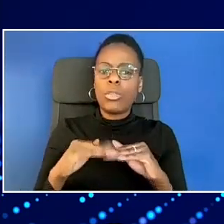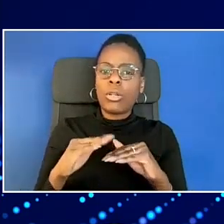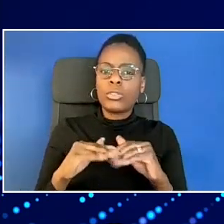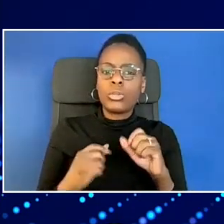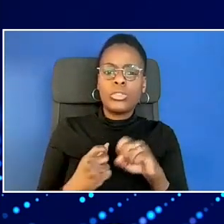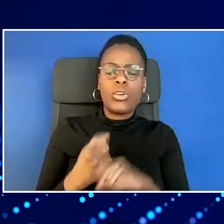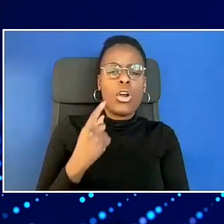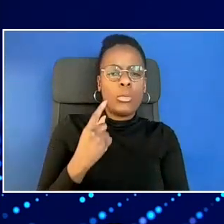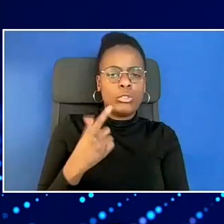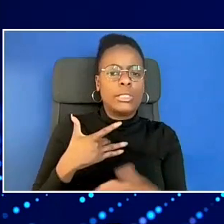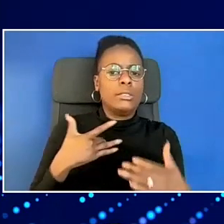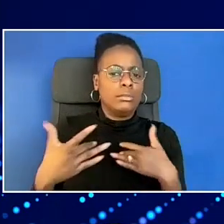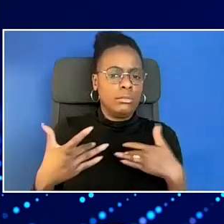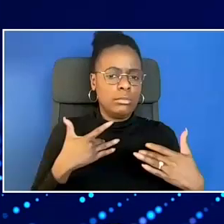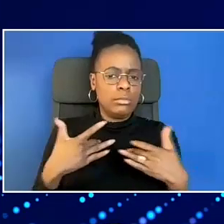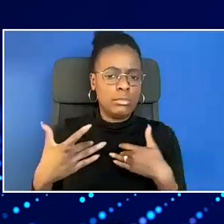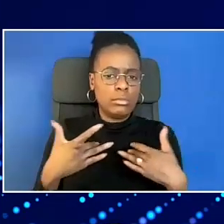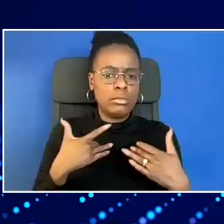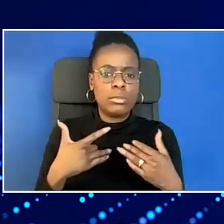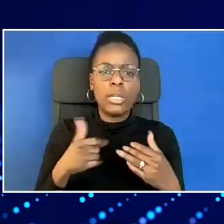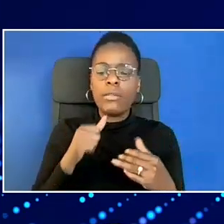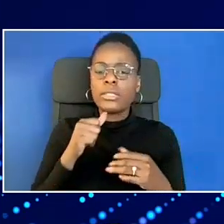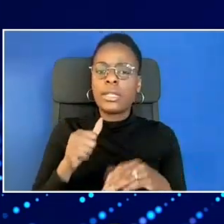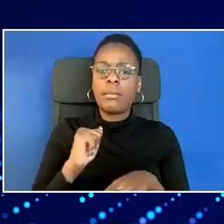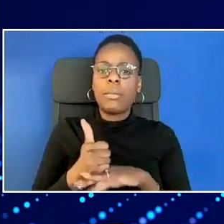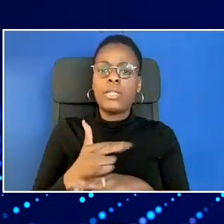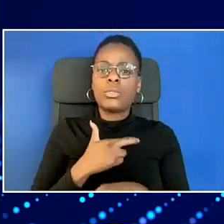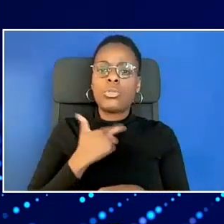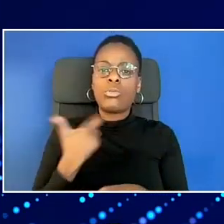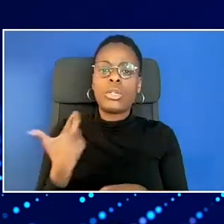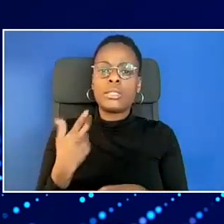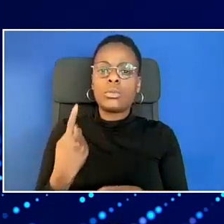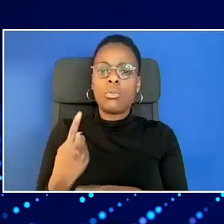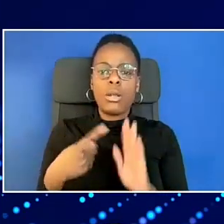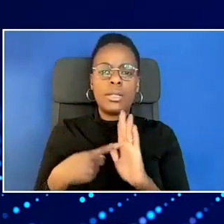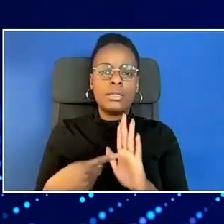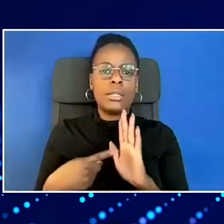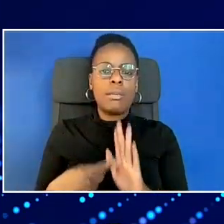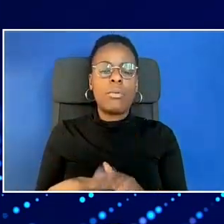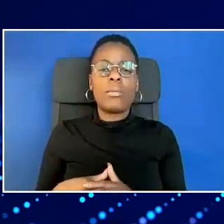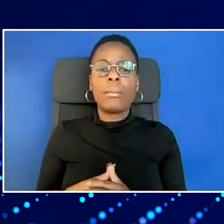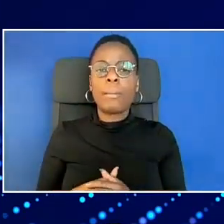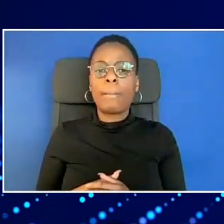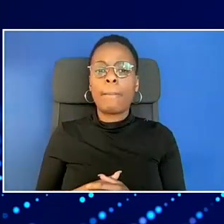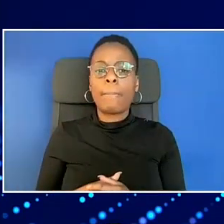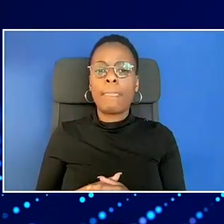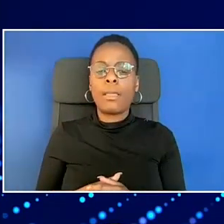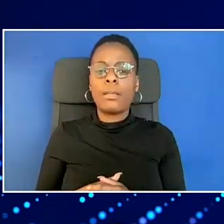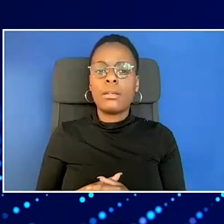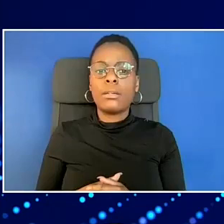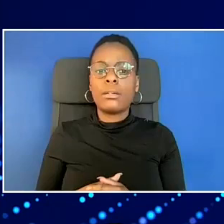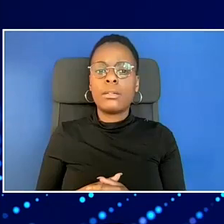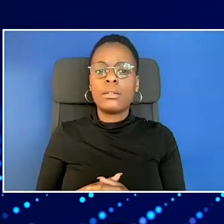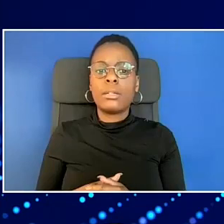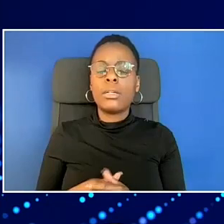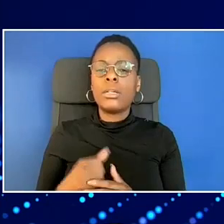So- and these are illustrative numbers, r ight. But for example, pretend Capella University enrolled for the last ten